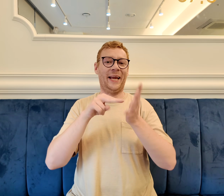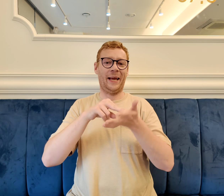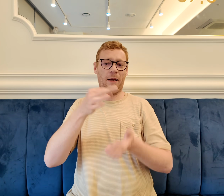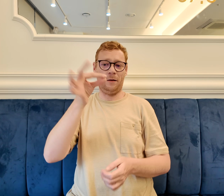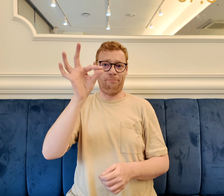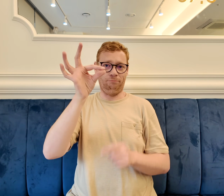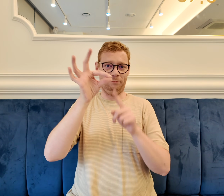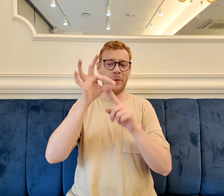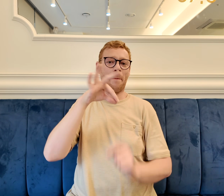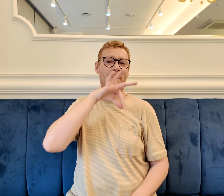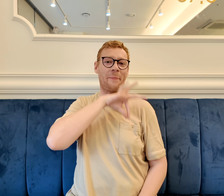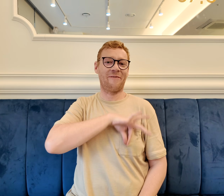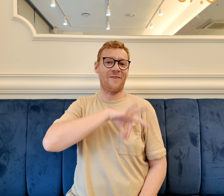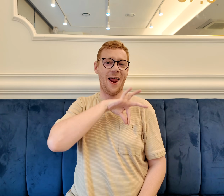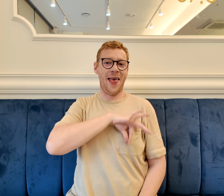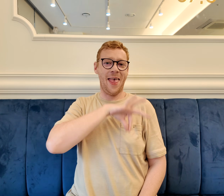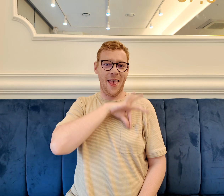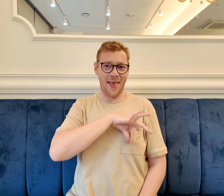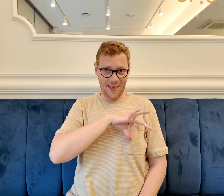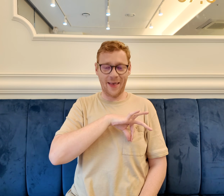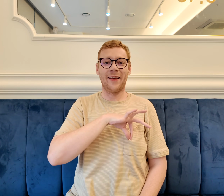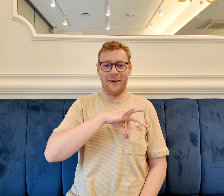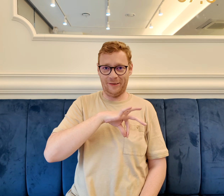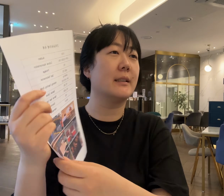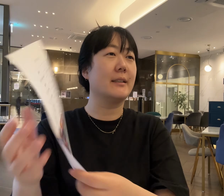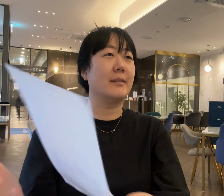This is how "benefit, privilege" is signed.